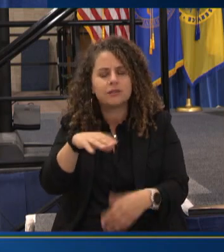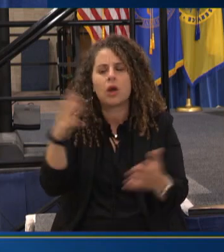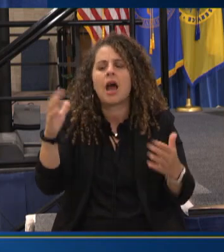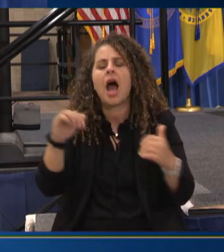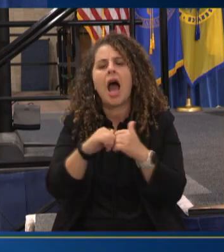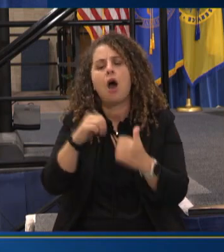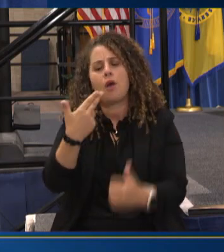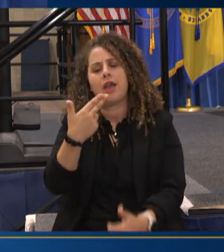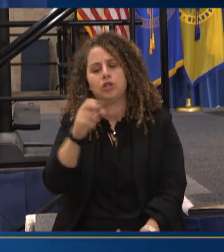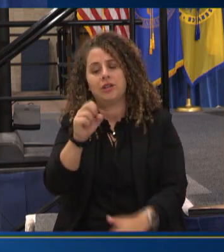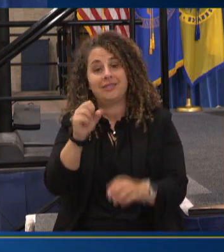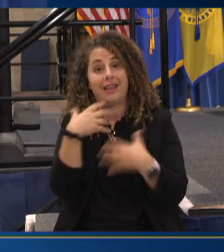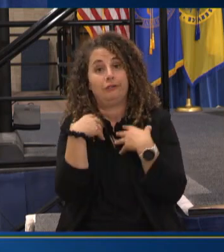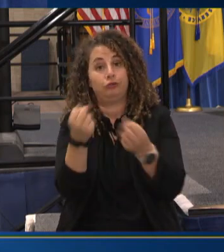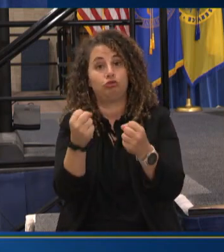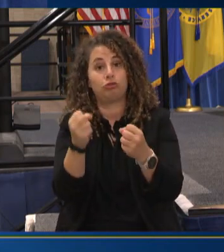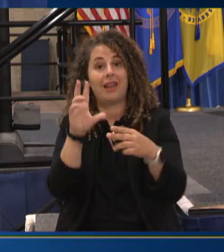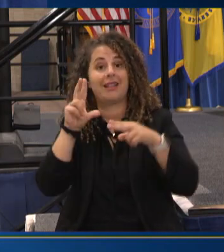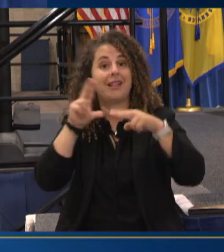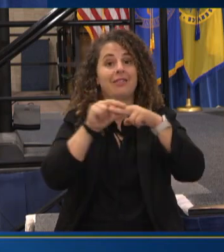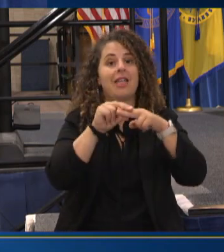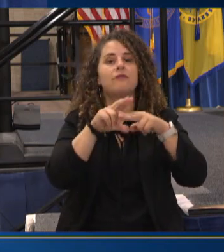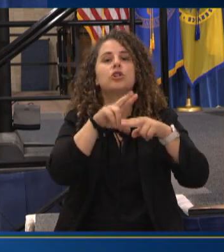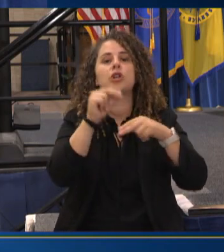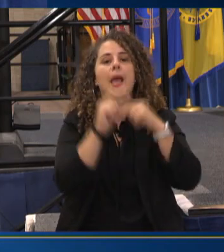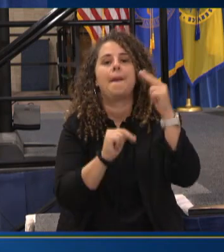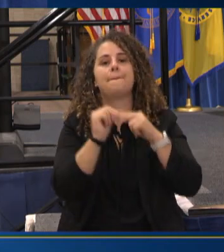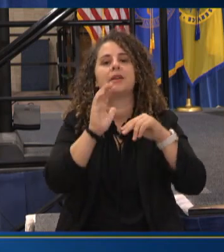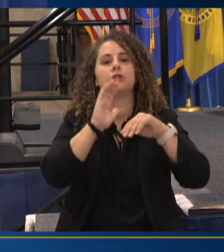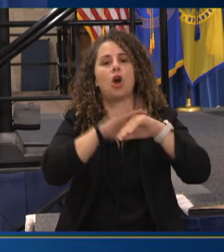strengthen, leverage and build on those assets.